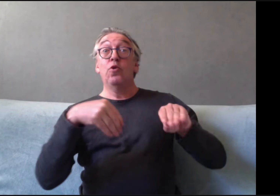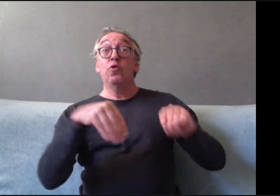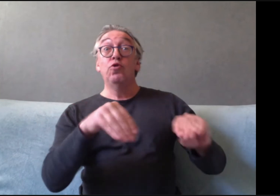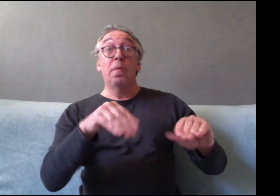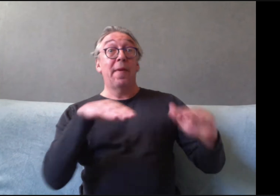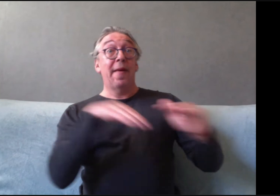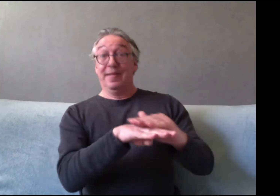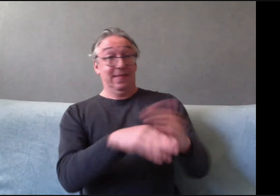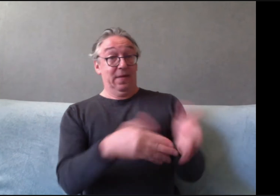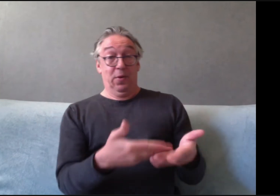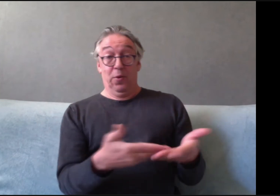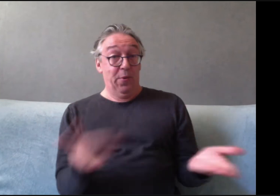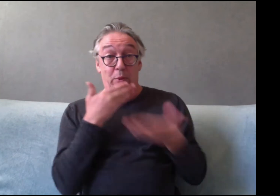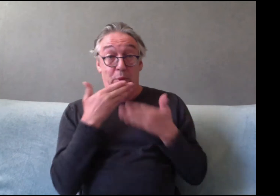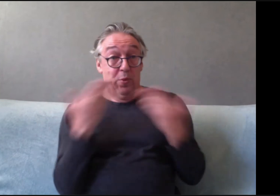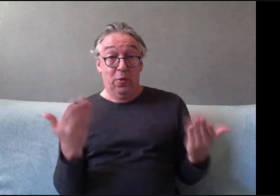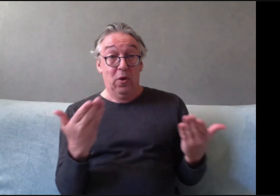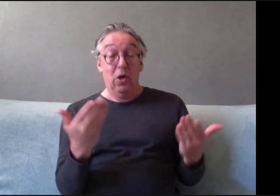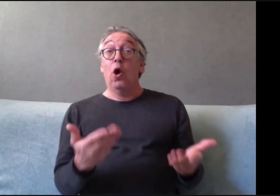Inclusive education and lack thereof.